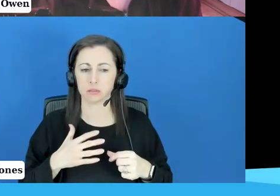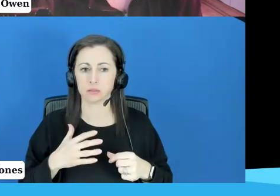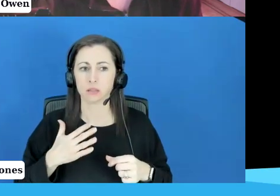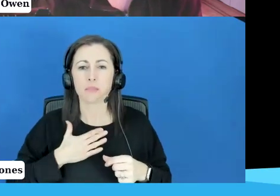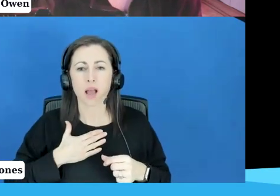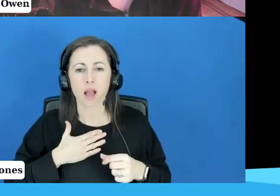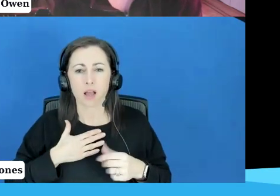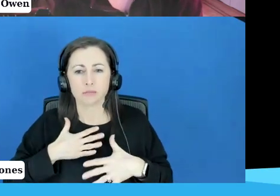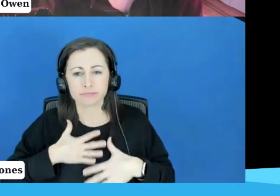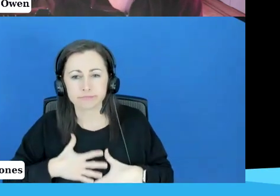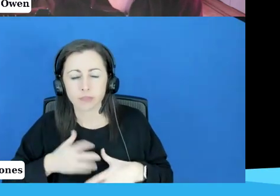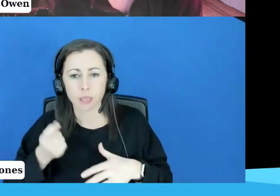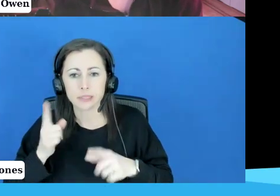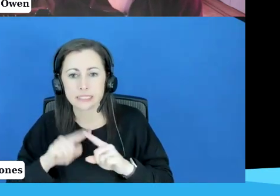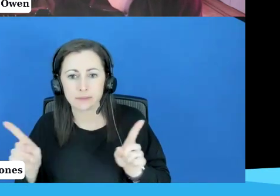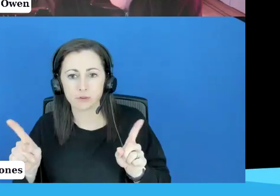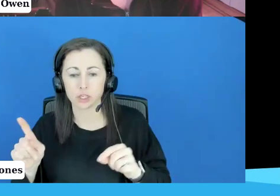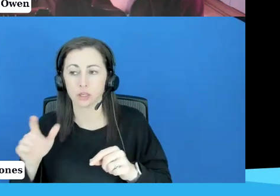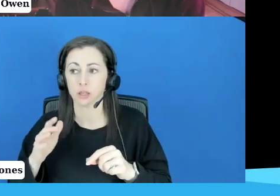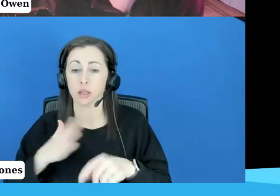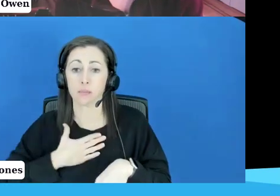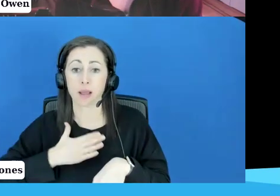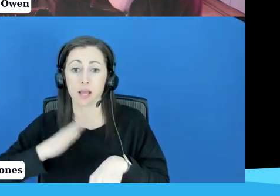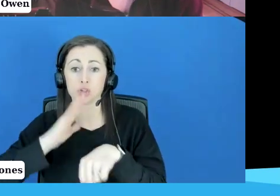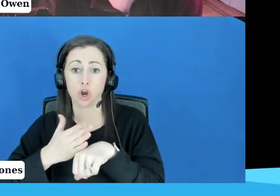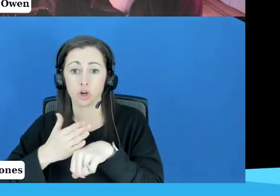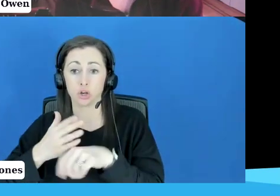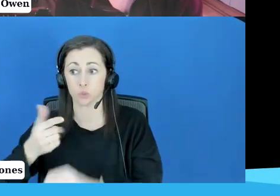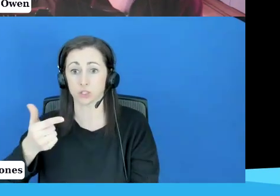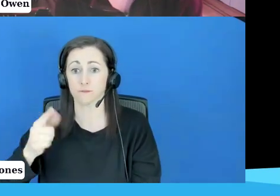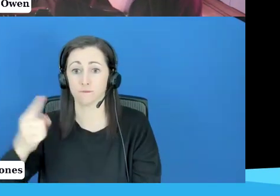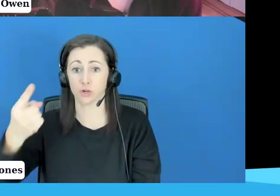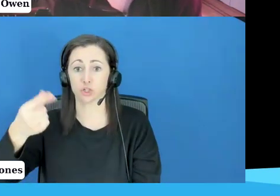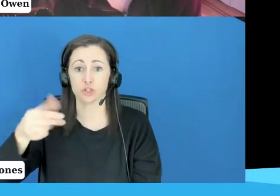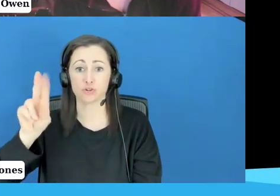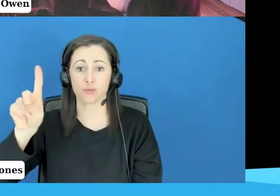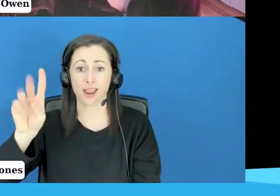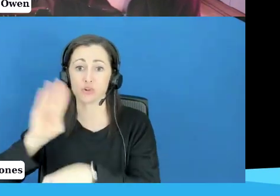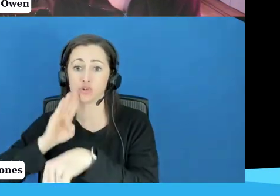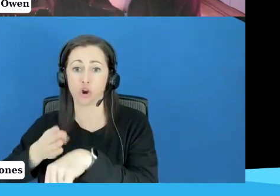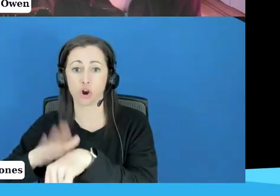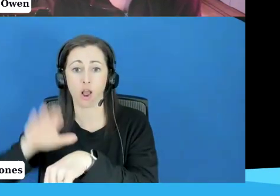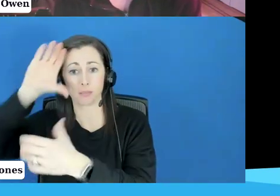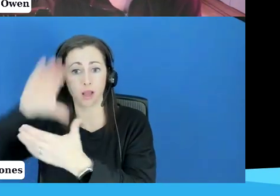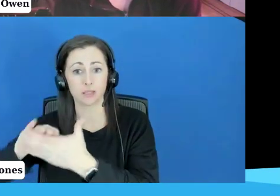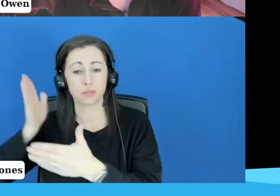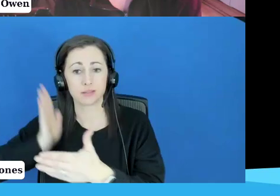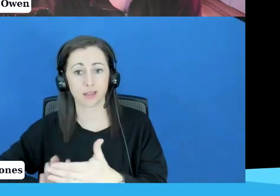She was the first granddaughter on my husband's side. A lot of family and on my side.